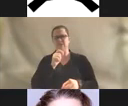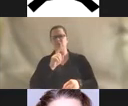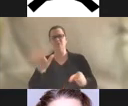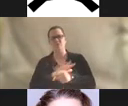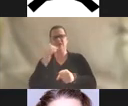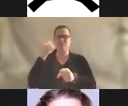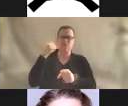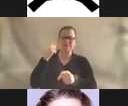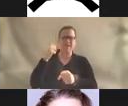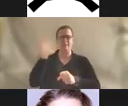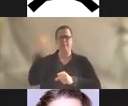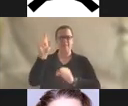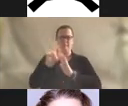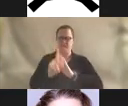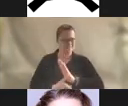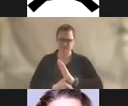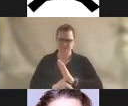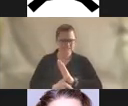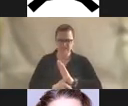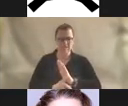and I'll share a little bit as we go forward